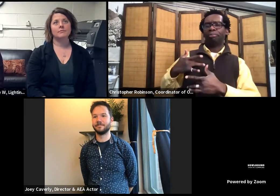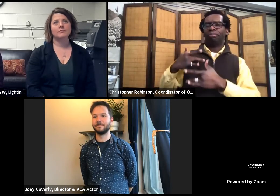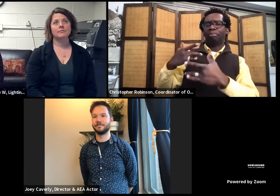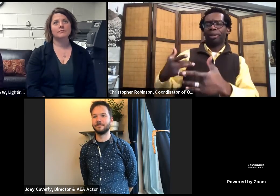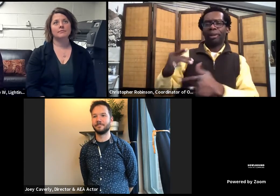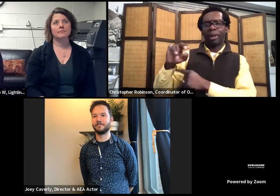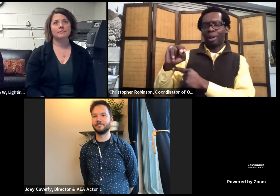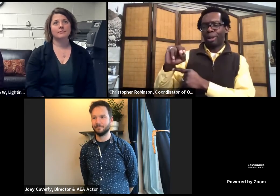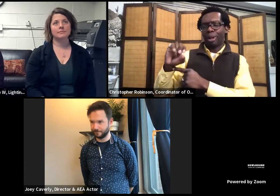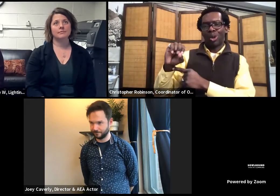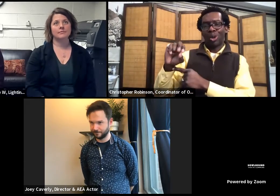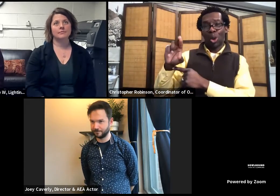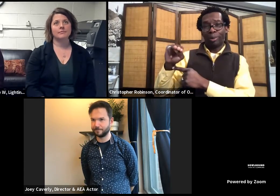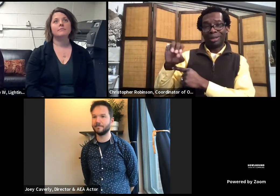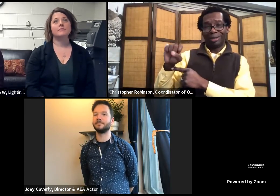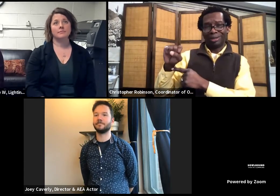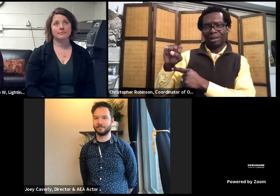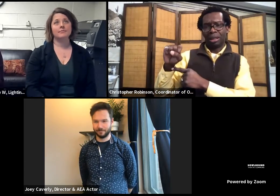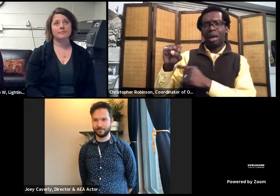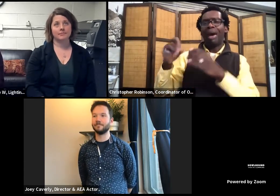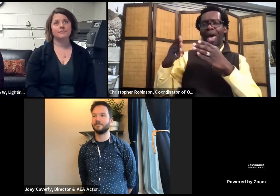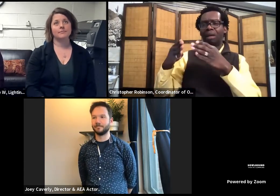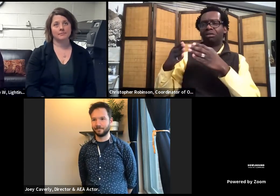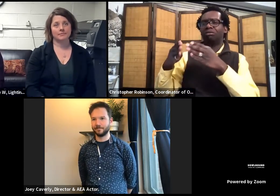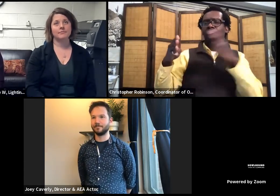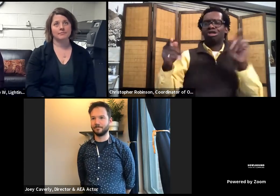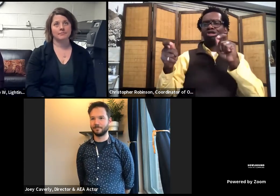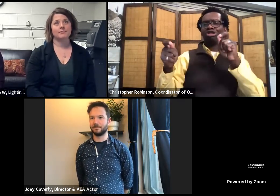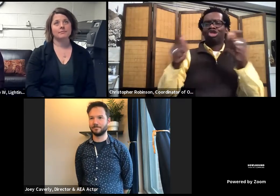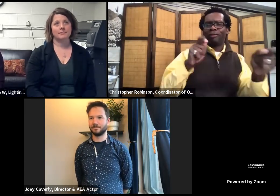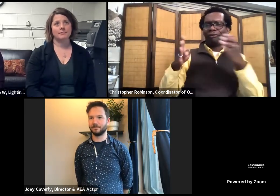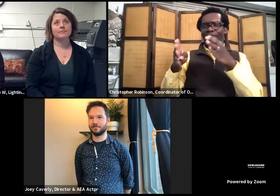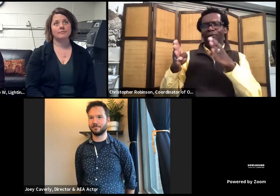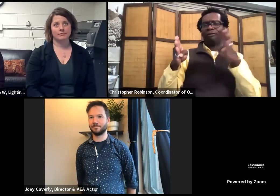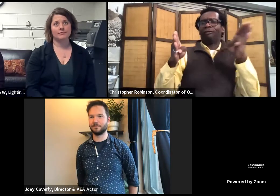what communication terms need to be shifted.